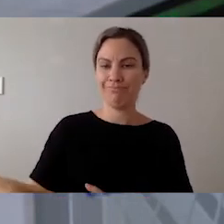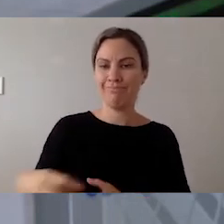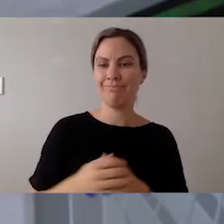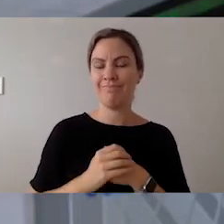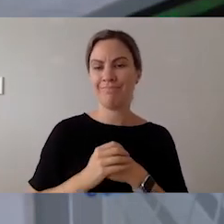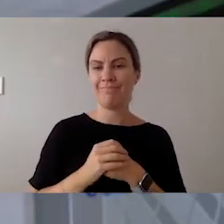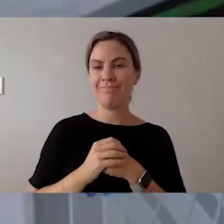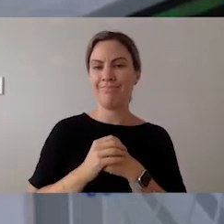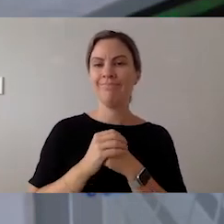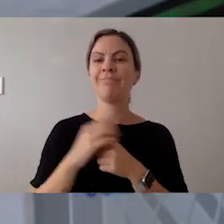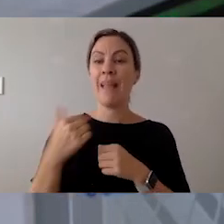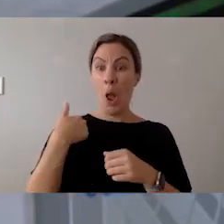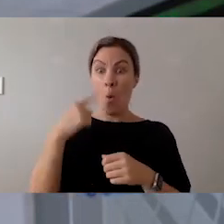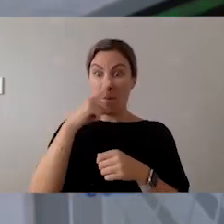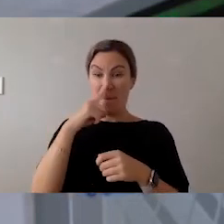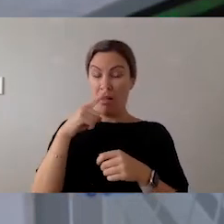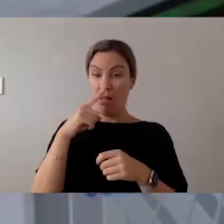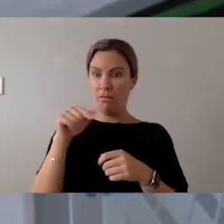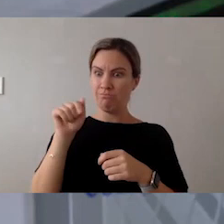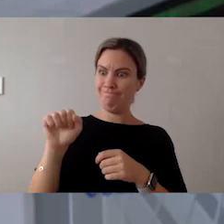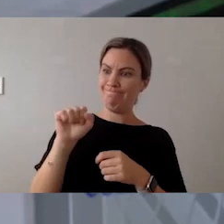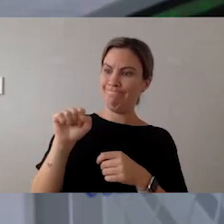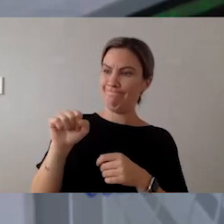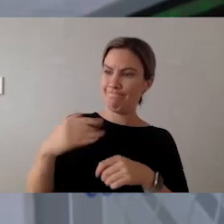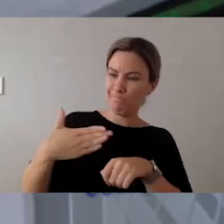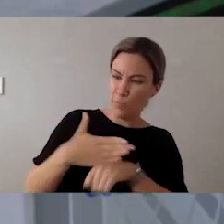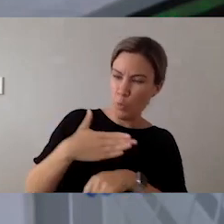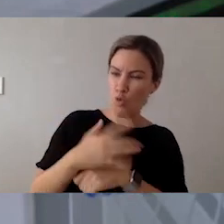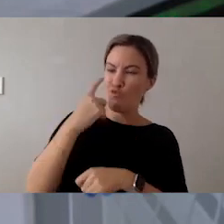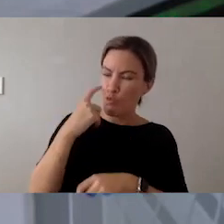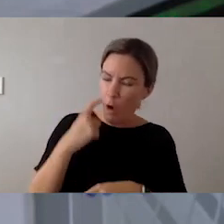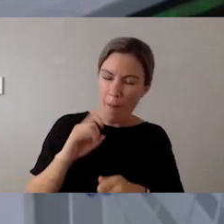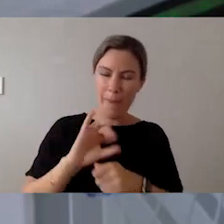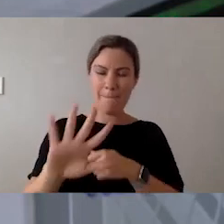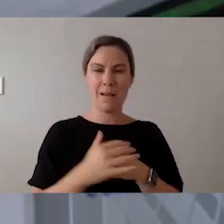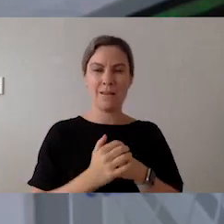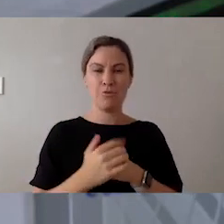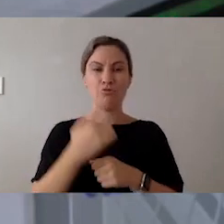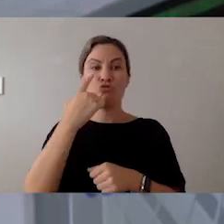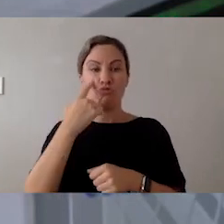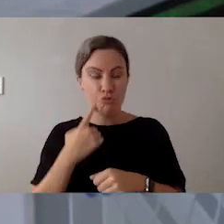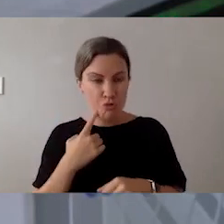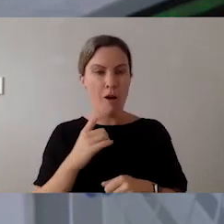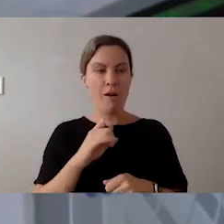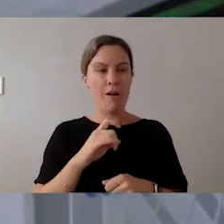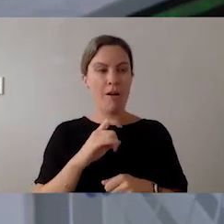our people at their best doing what they want to do, being who they want to be? Do they really want to fix the plane?" As a leader, this is not